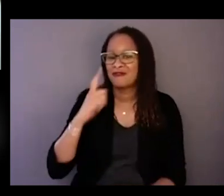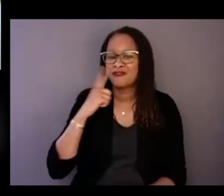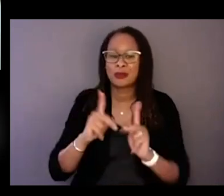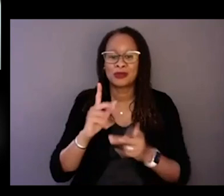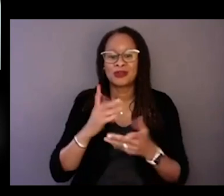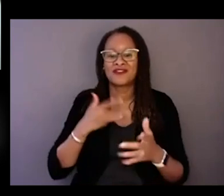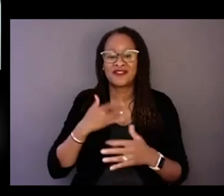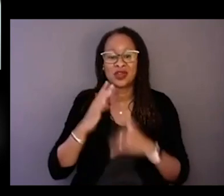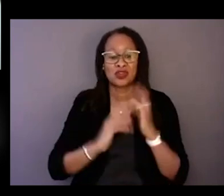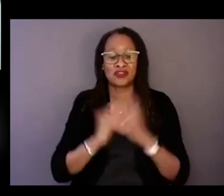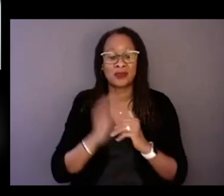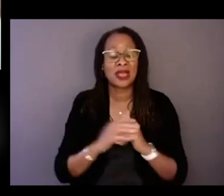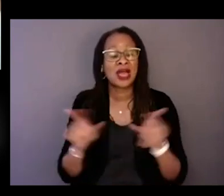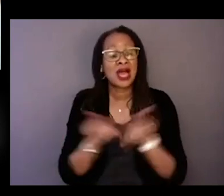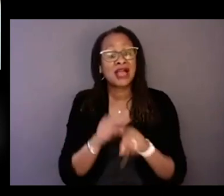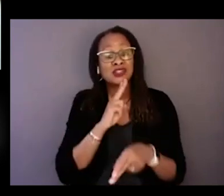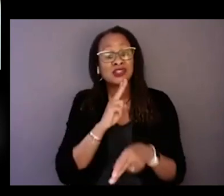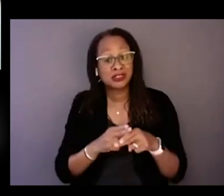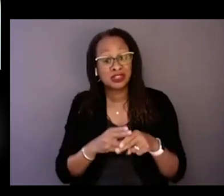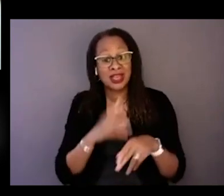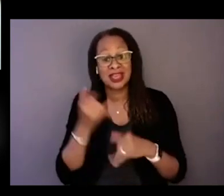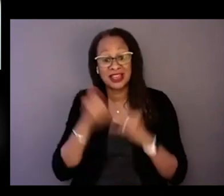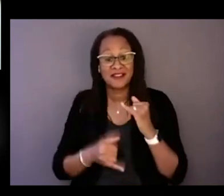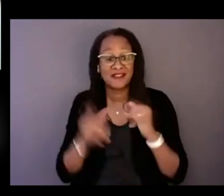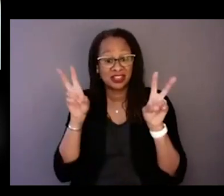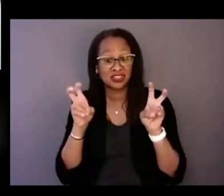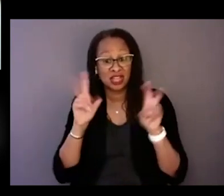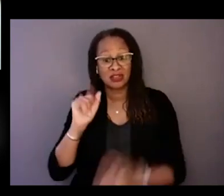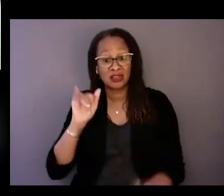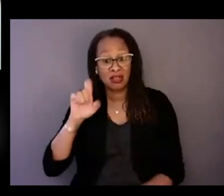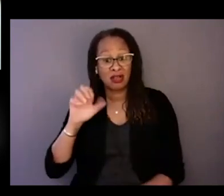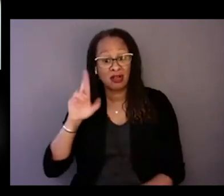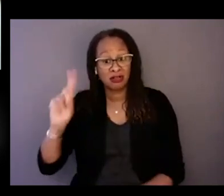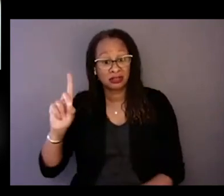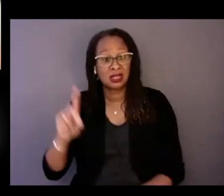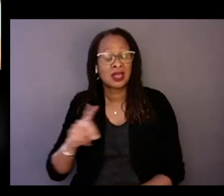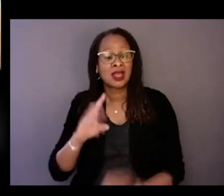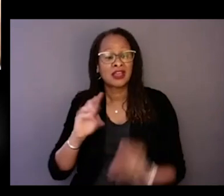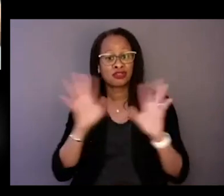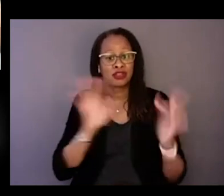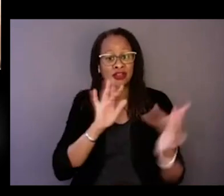And then, as you just mentioned and also in the final title card in the movie you clearly reached out to Britney herself.